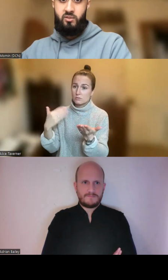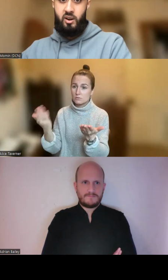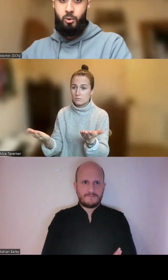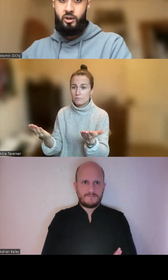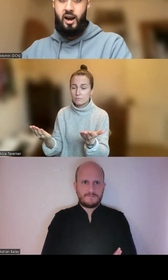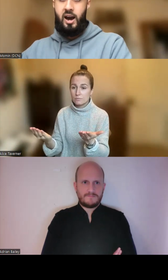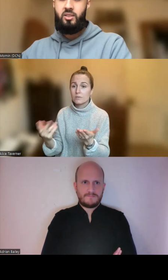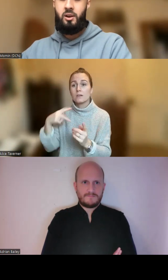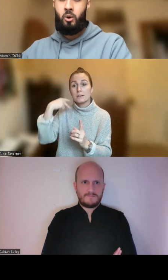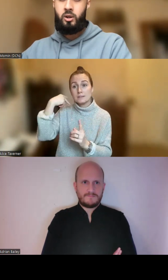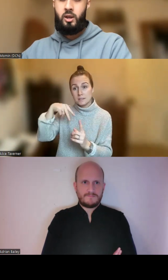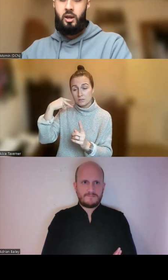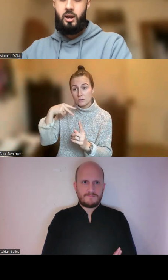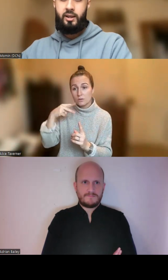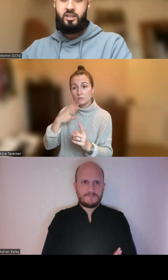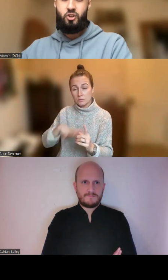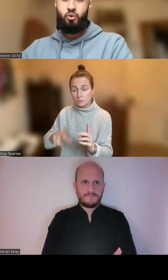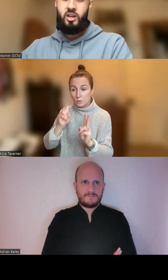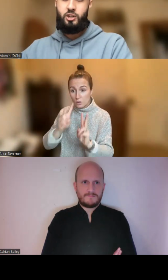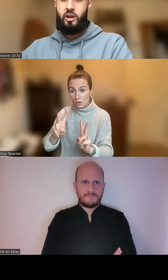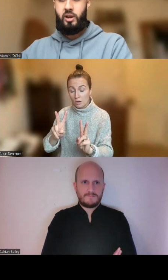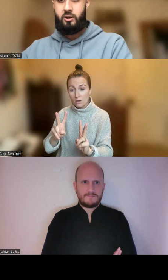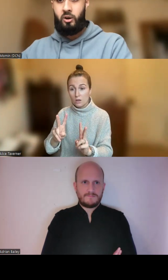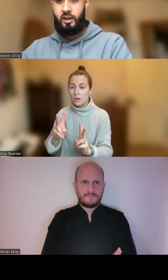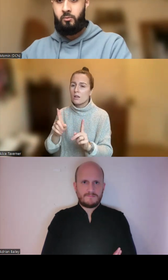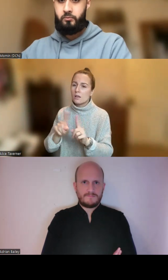it's very important to either look like it's user-generated content,